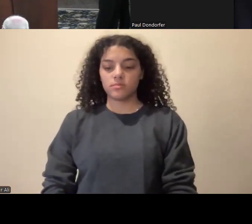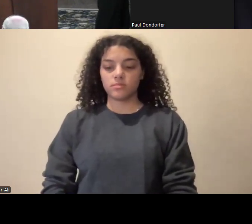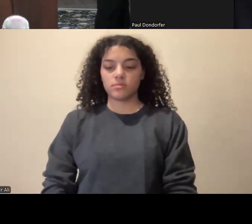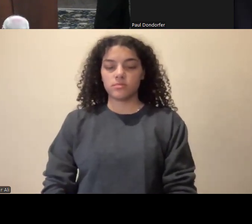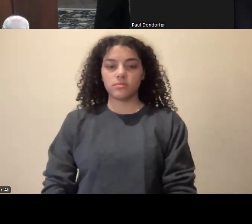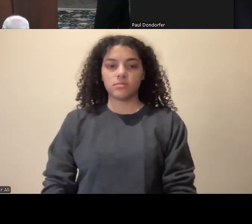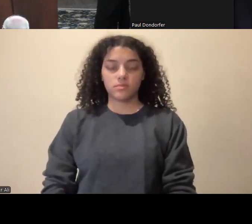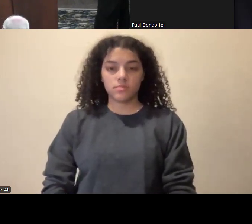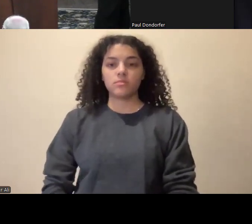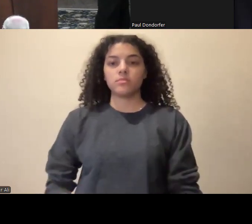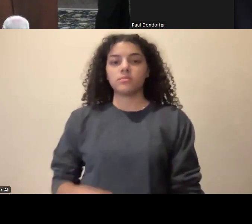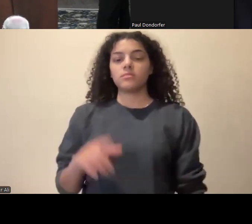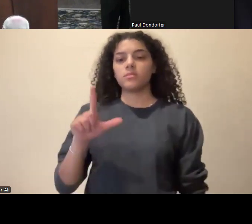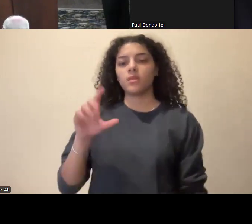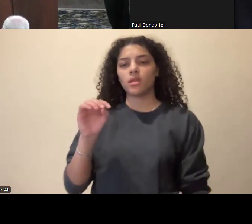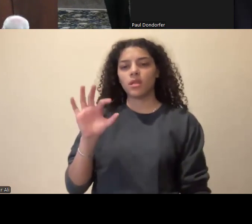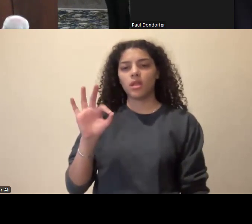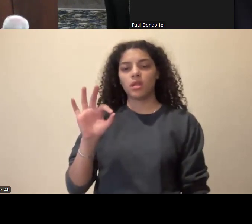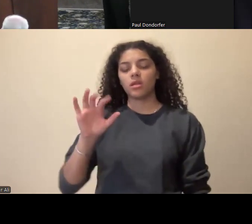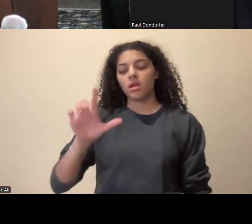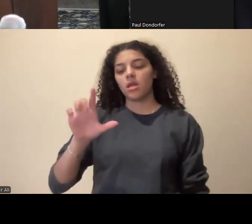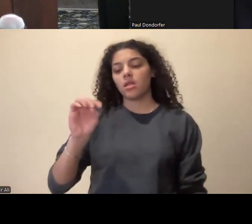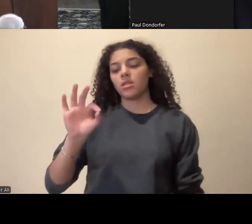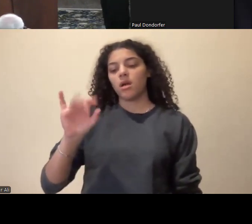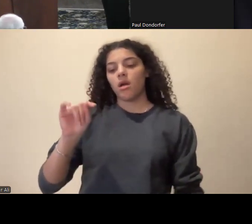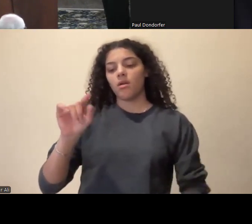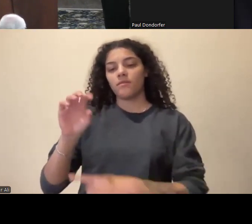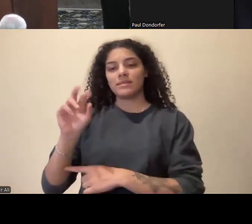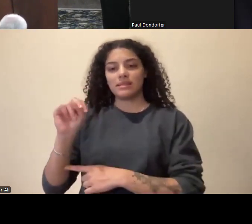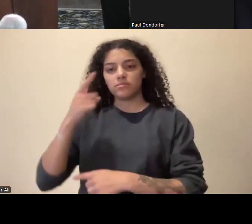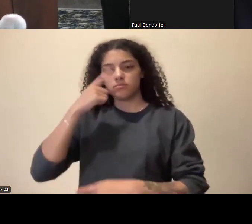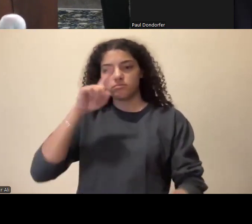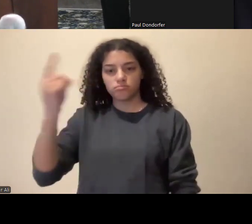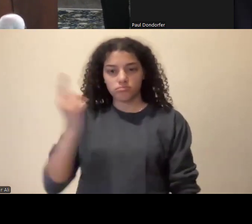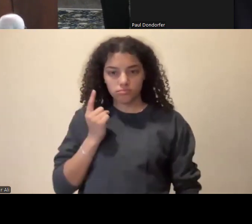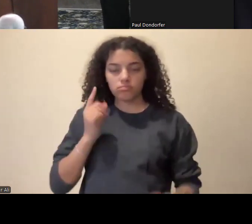would Carrie Loftton please come forward Also President Yveria Roman and legislators